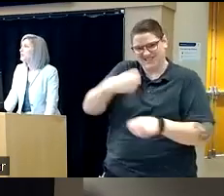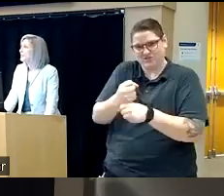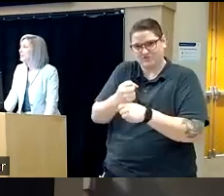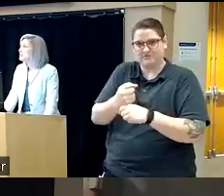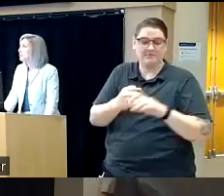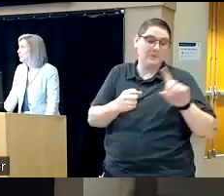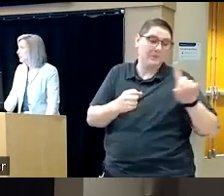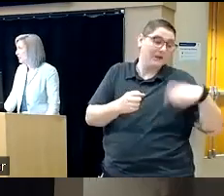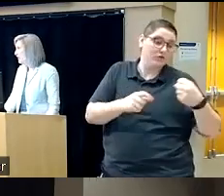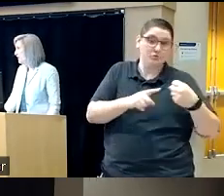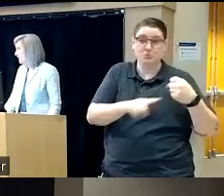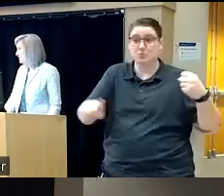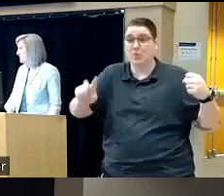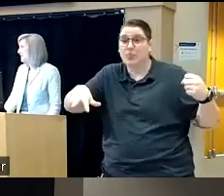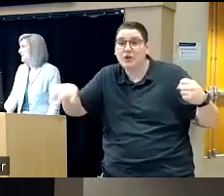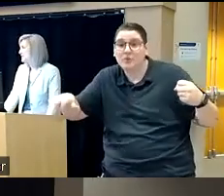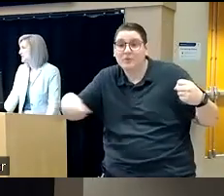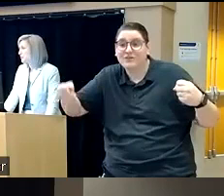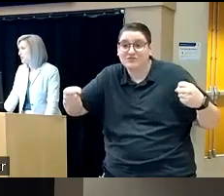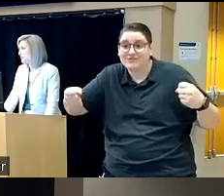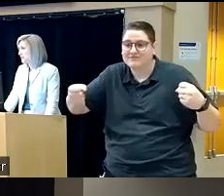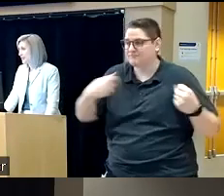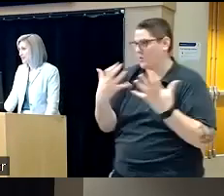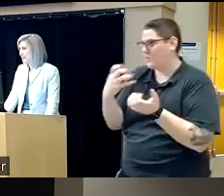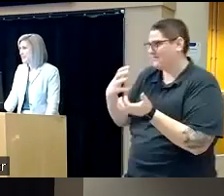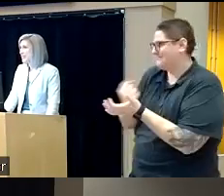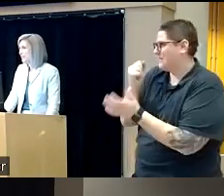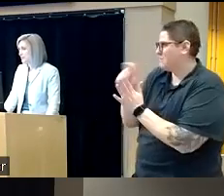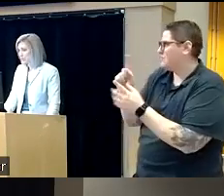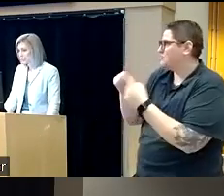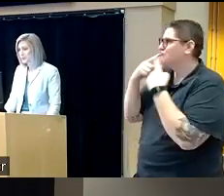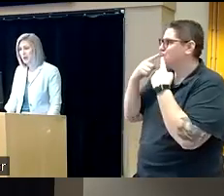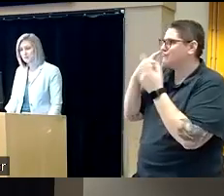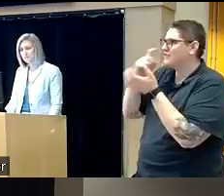from one year to 33 years and I'd like to take a moment to recognize the infamous Charles Brown